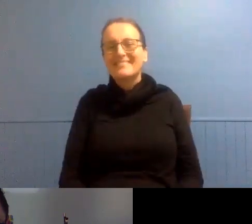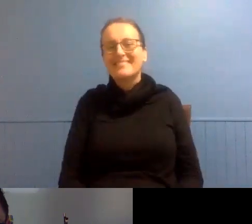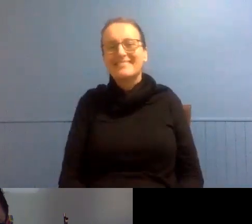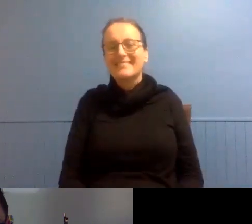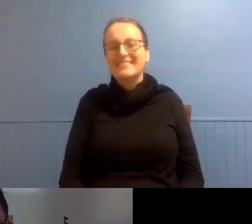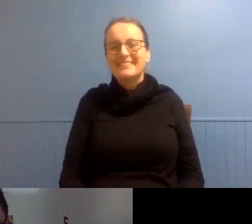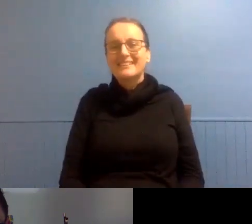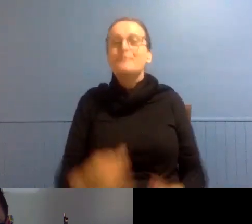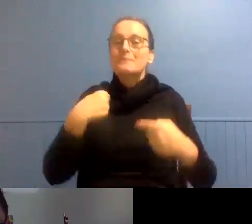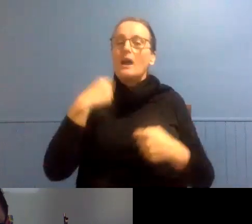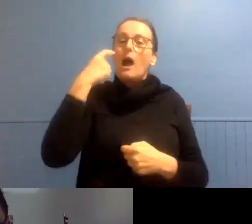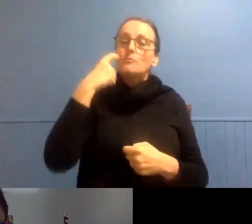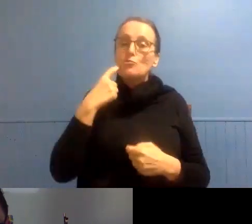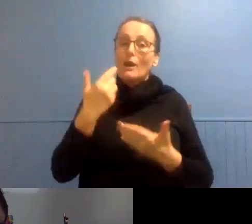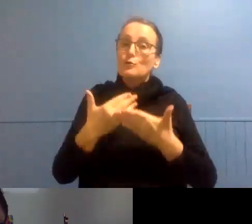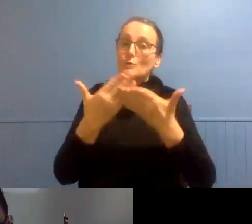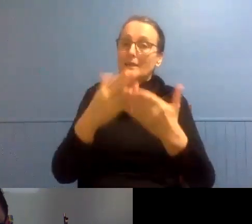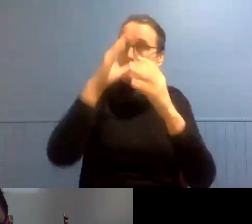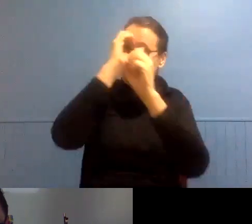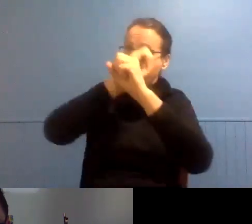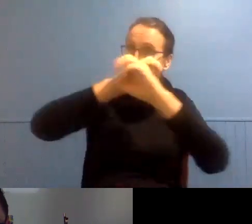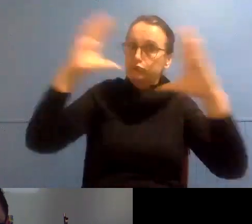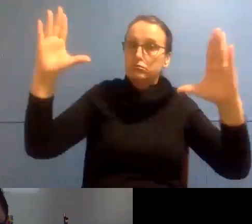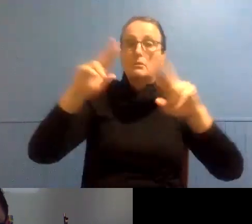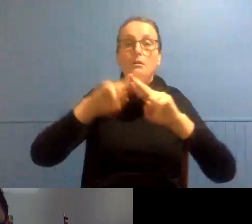present the framework as a way that we can see different spaces and